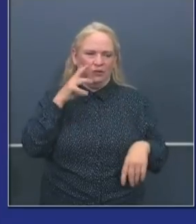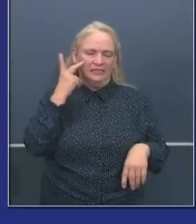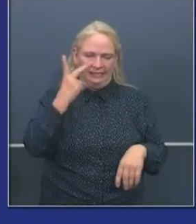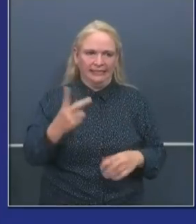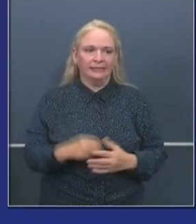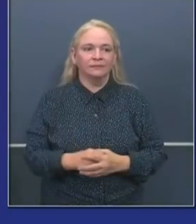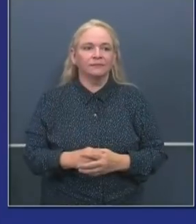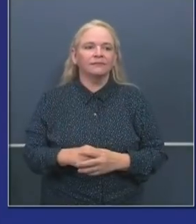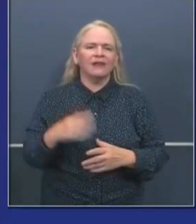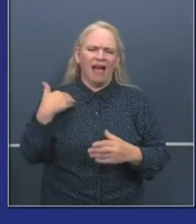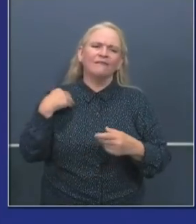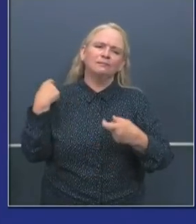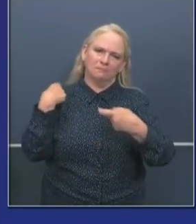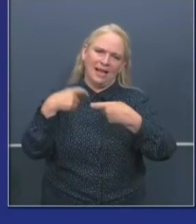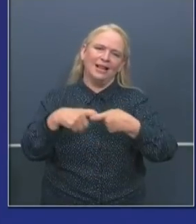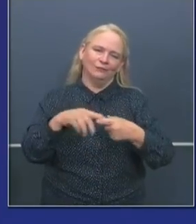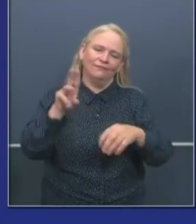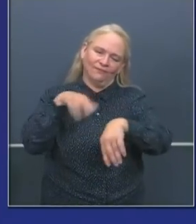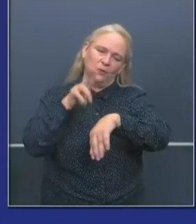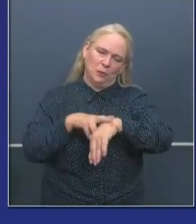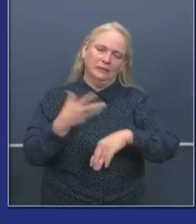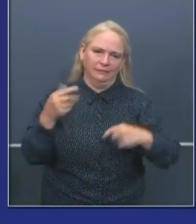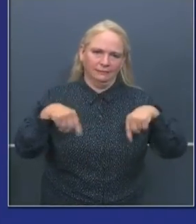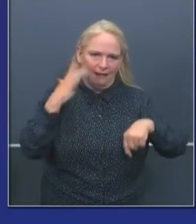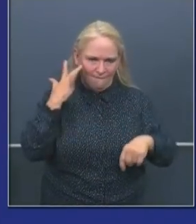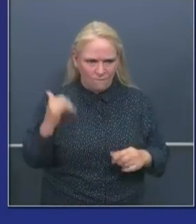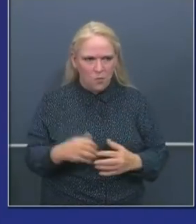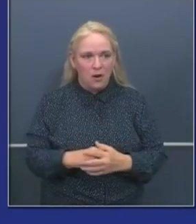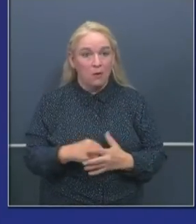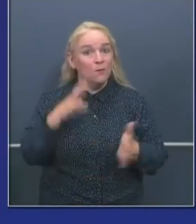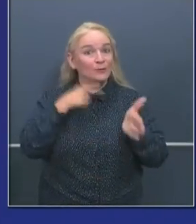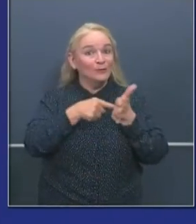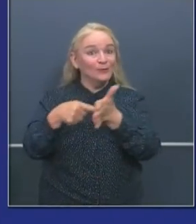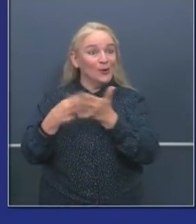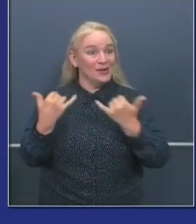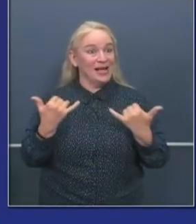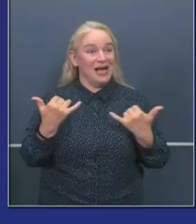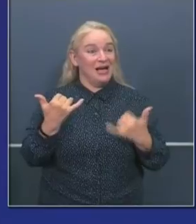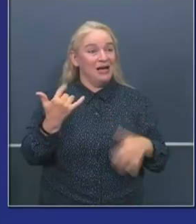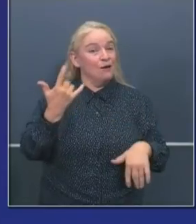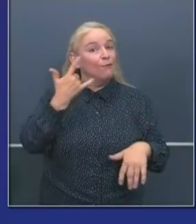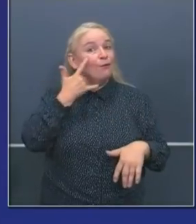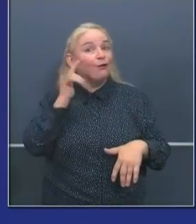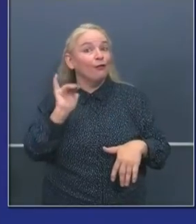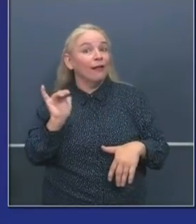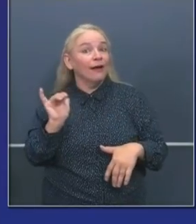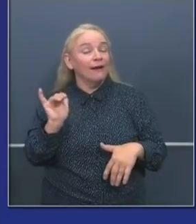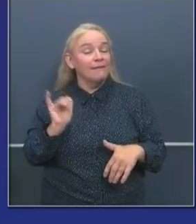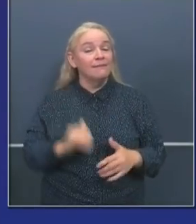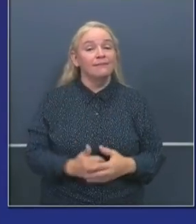WAYS AND IN MESSAGES THAT PEOPLE CAN UNDERSTAND IN ARABIC, CANTONESE, MANDARIN,